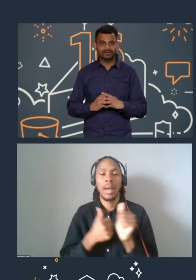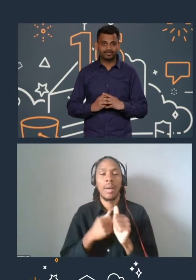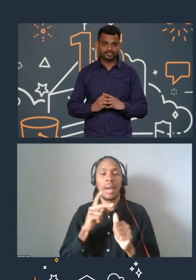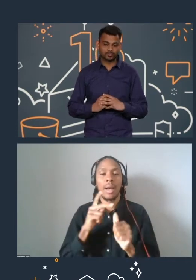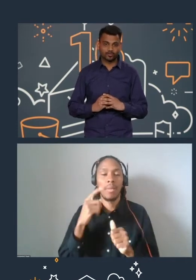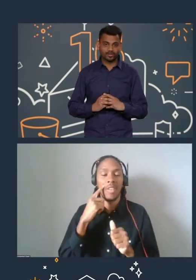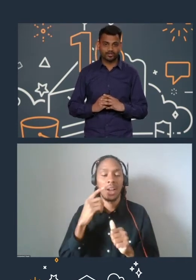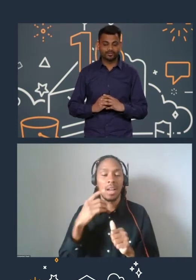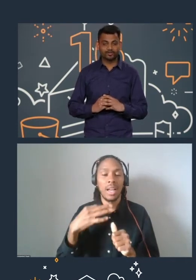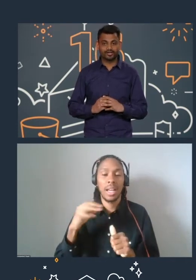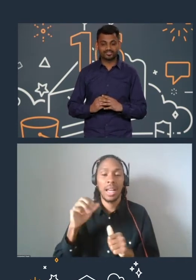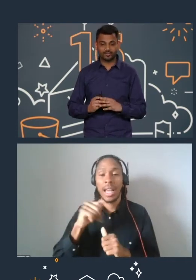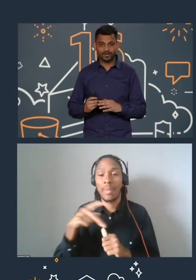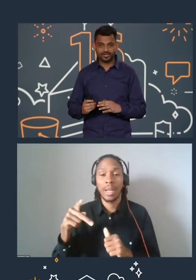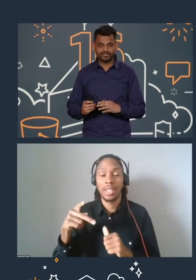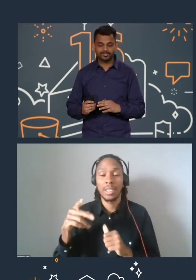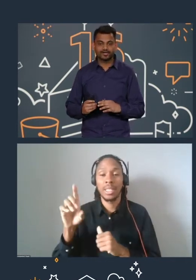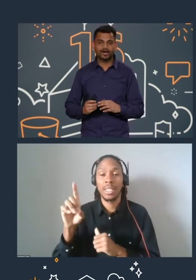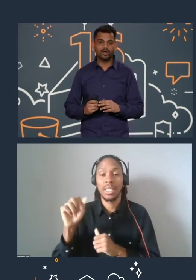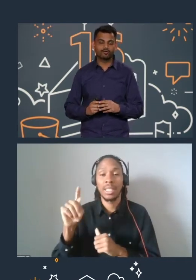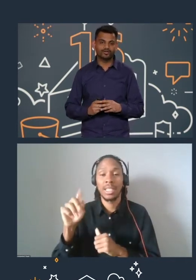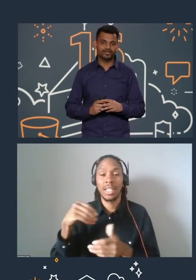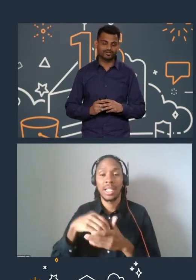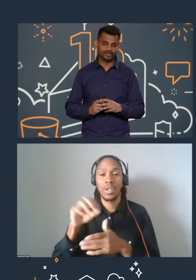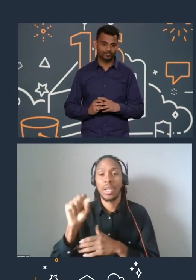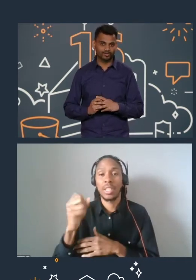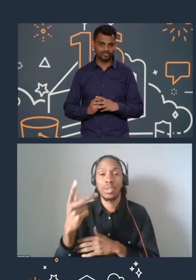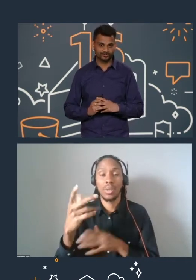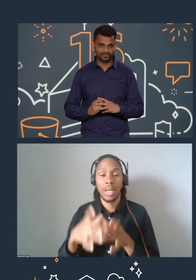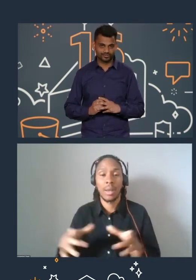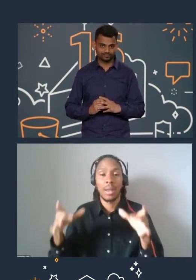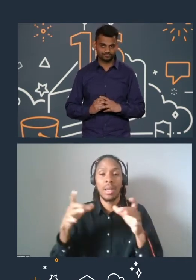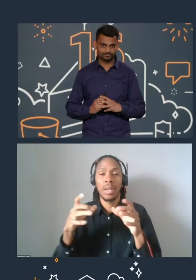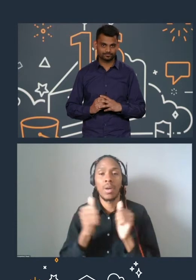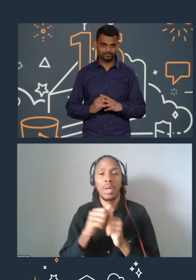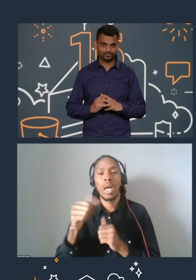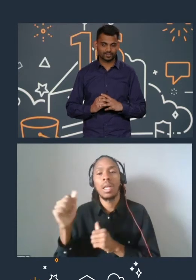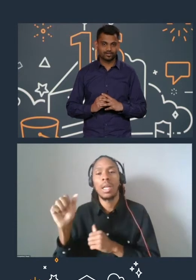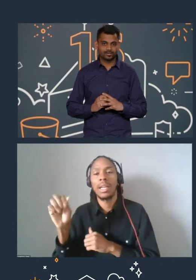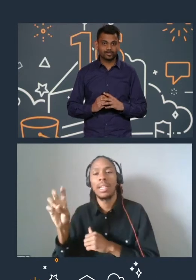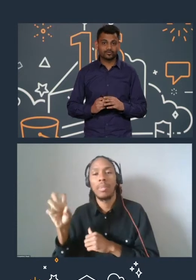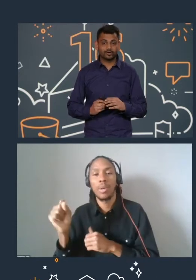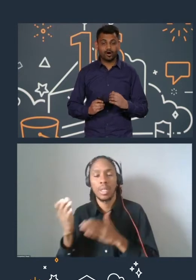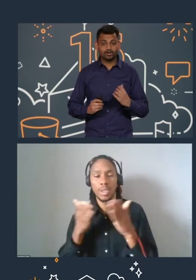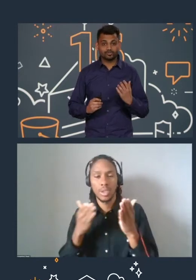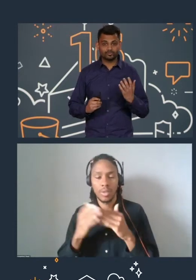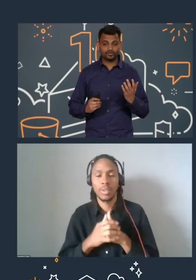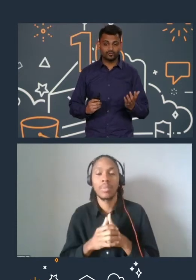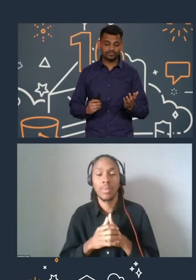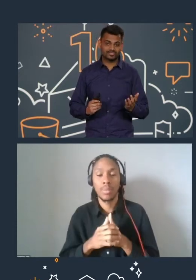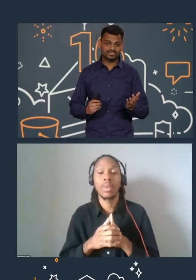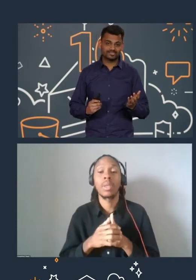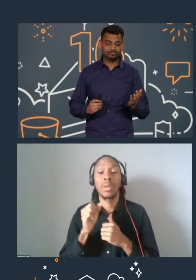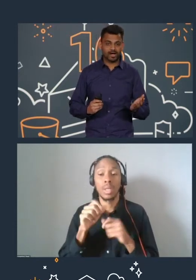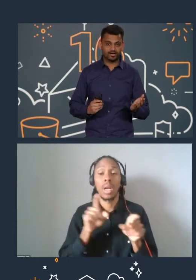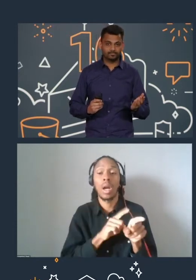that is stored in your S3 buckets, along with other AWS services. You can also use these backups